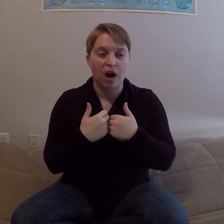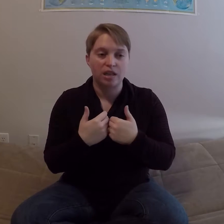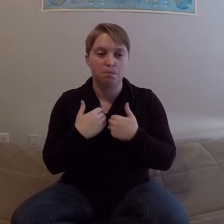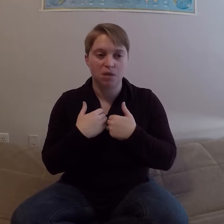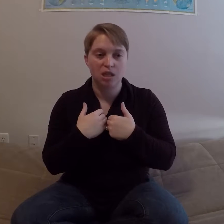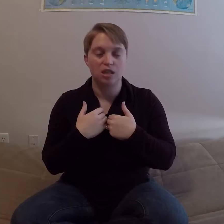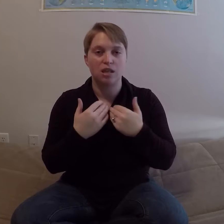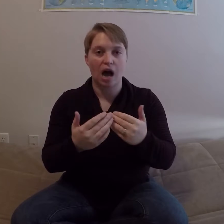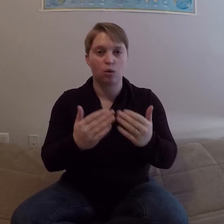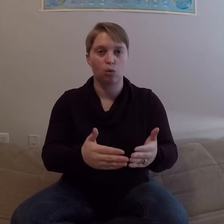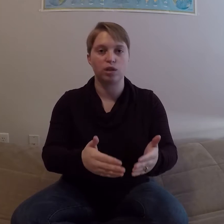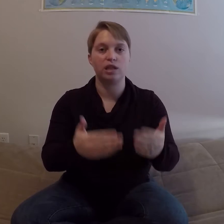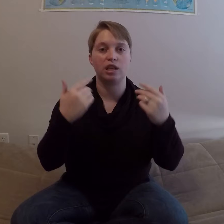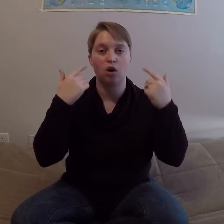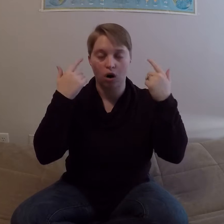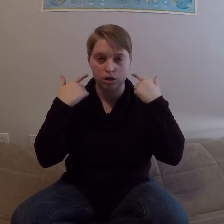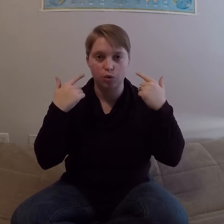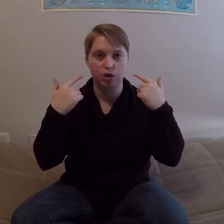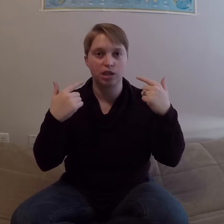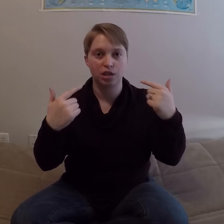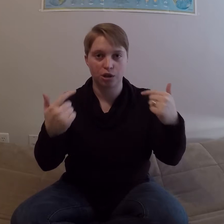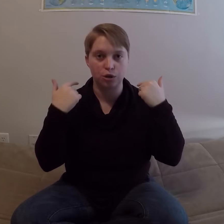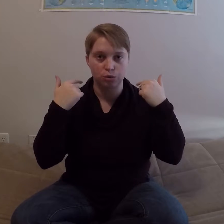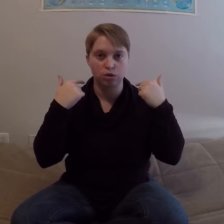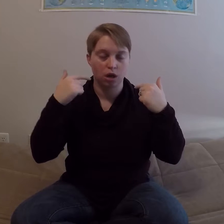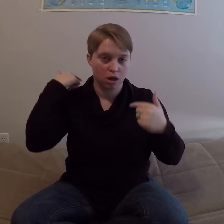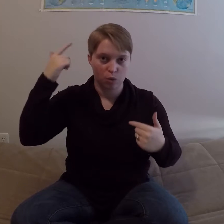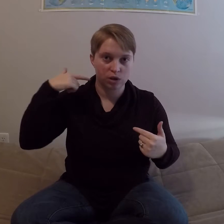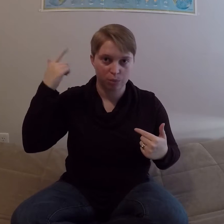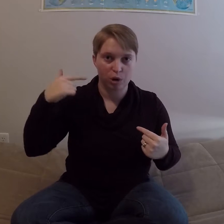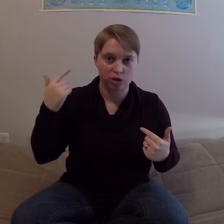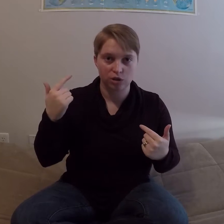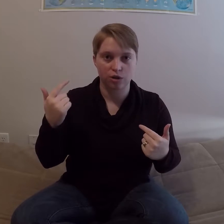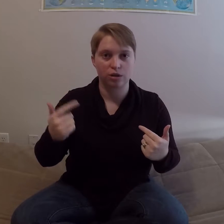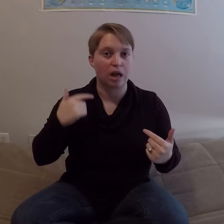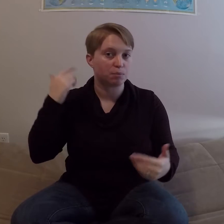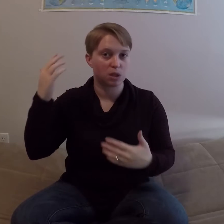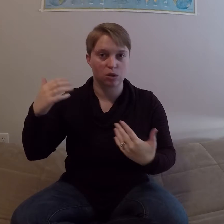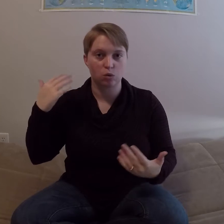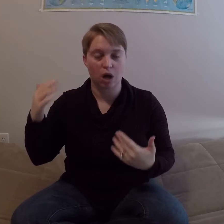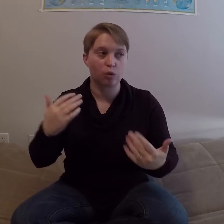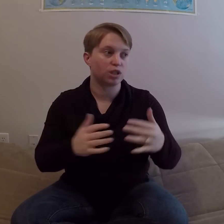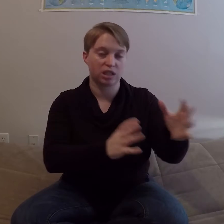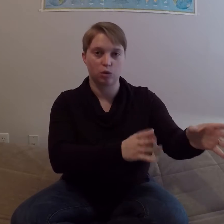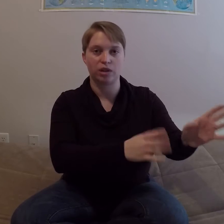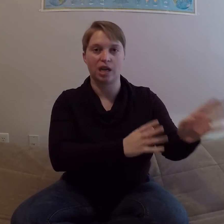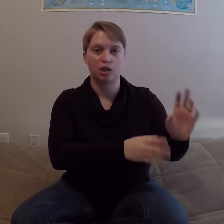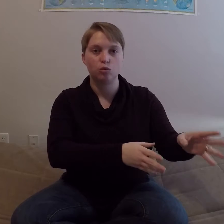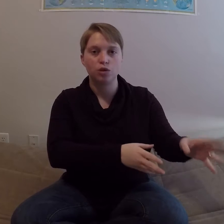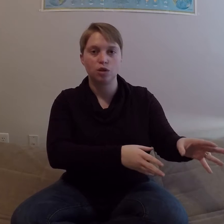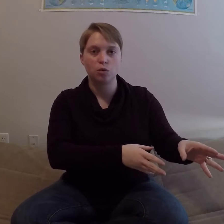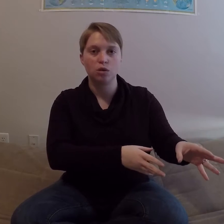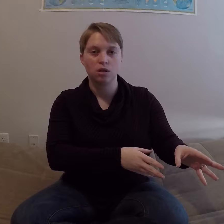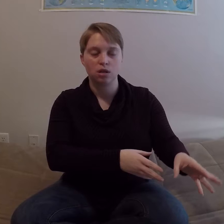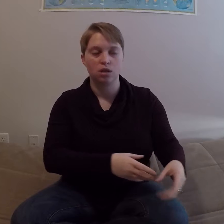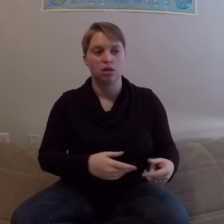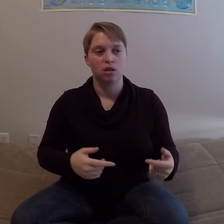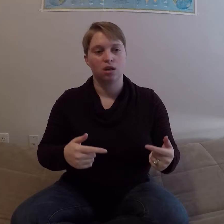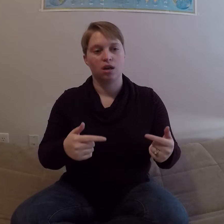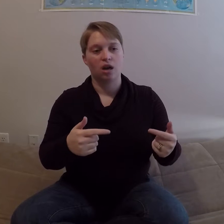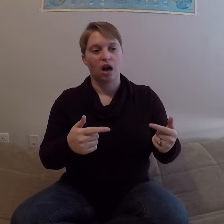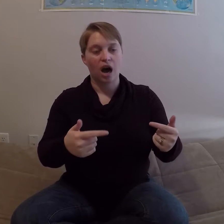Providing me not only auditory cues with the processor that I would be still getting used to,